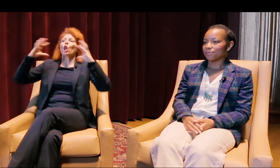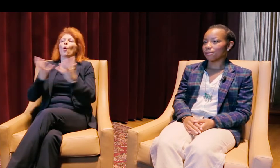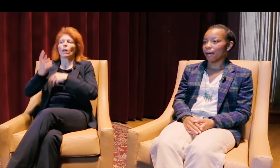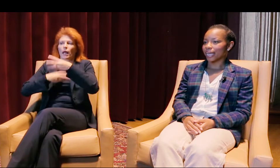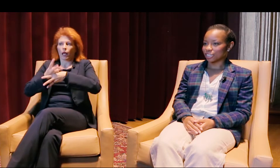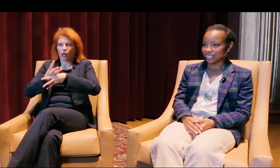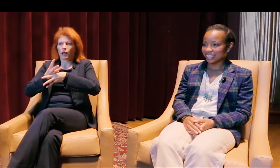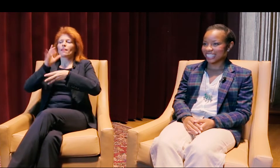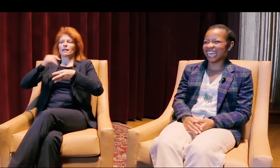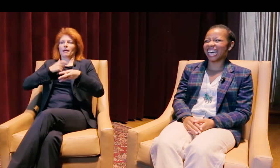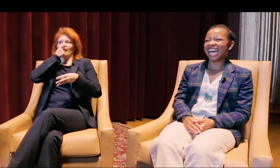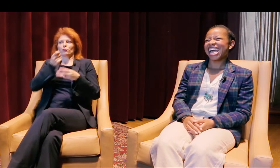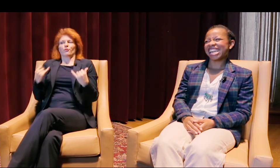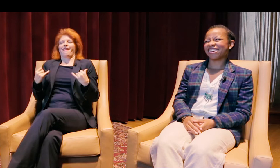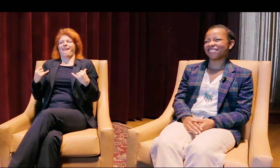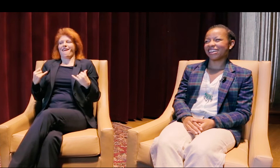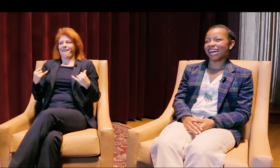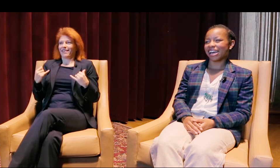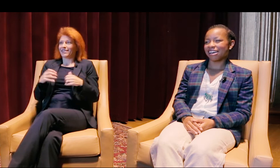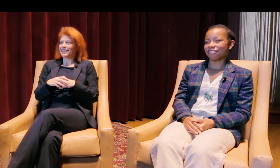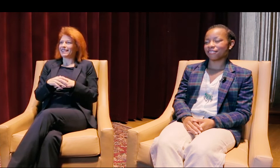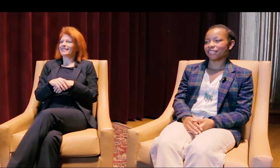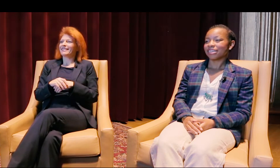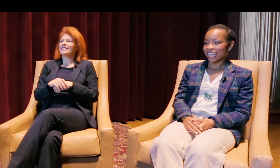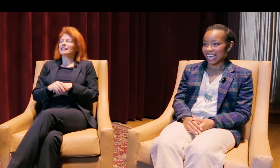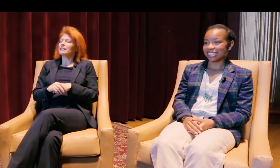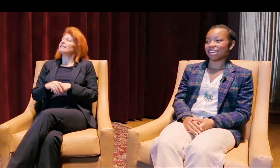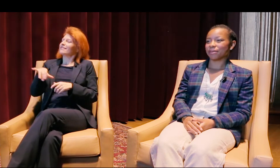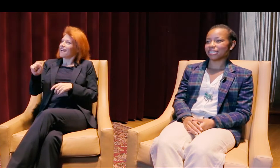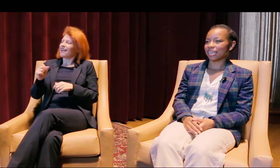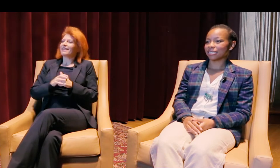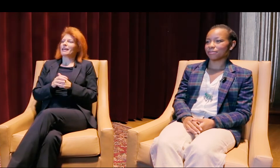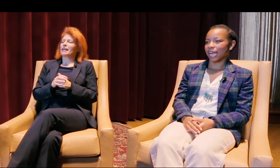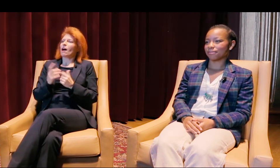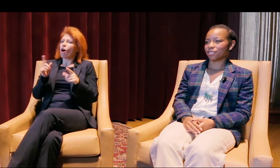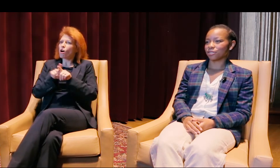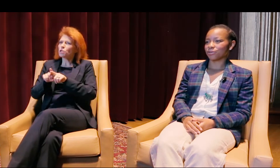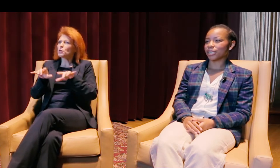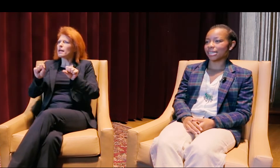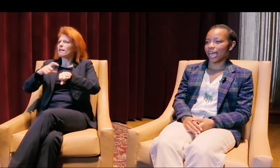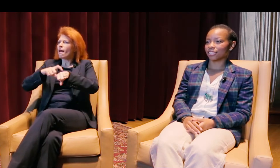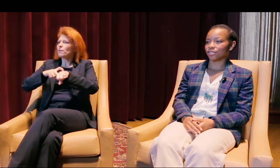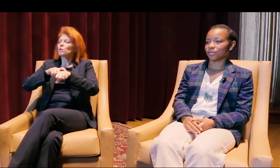That has been my interest . Really? Yes and I've been taking some time to connect